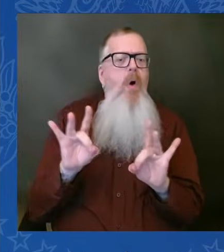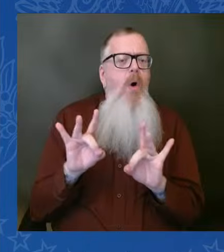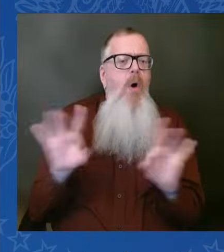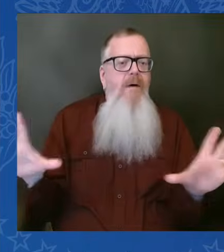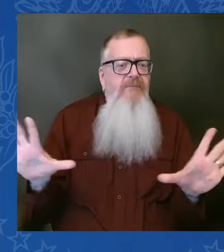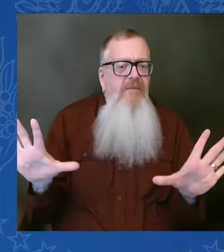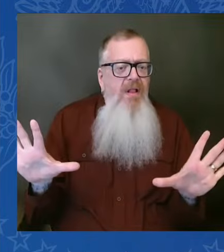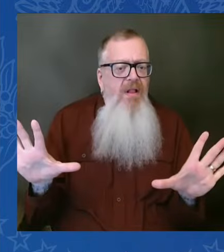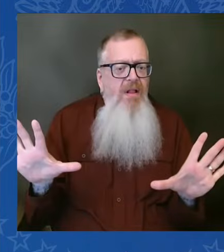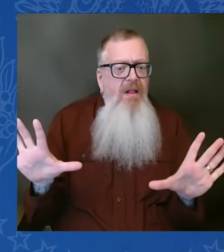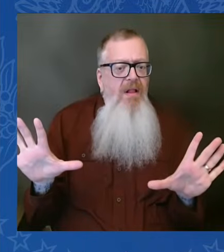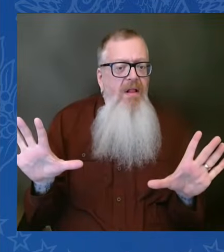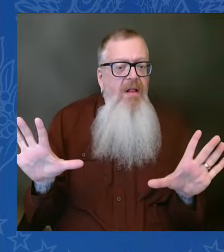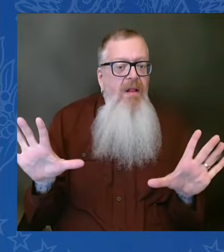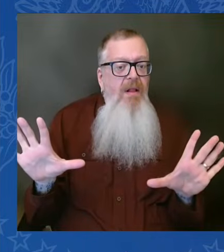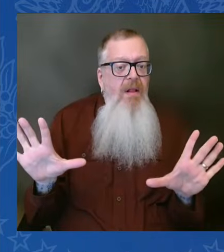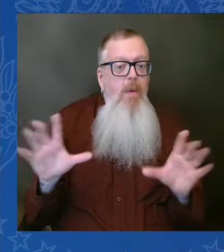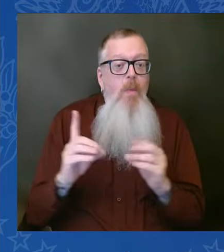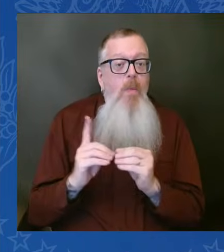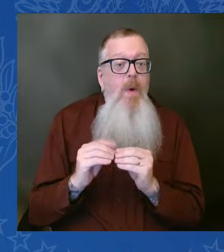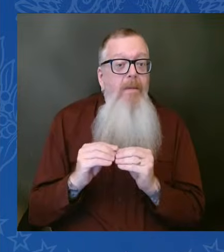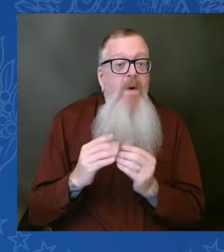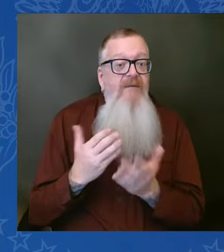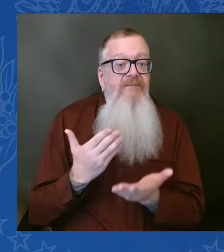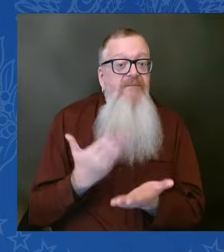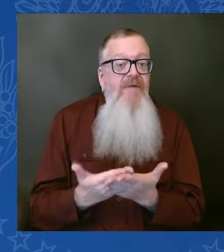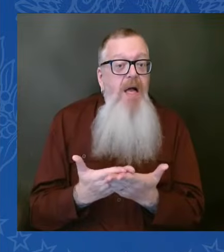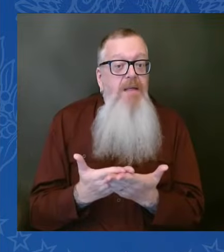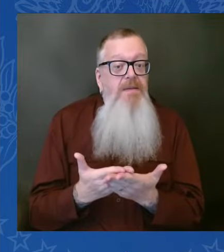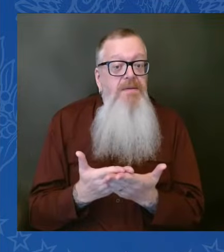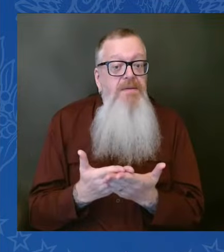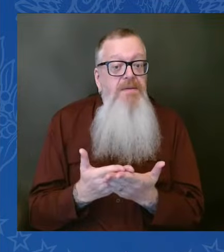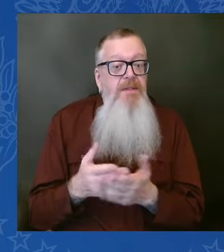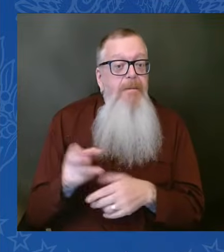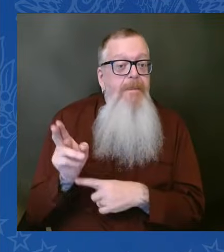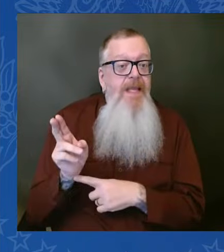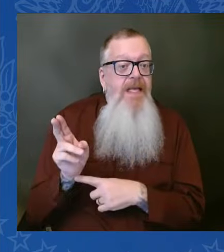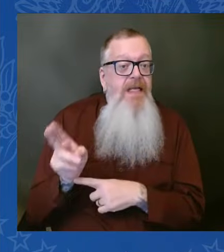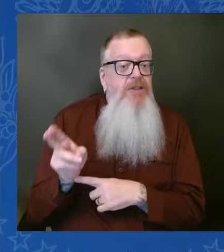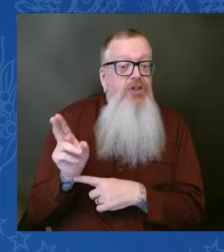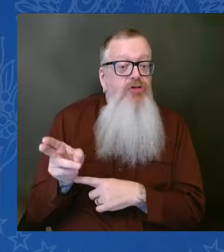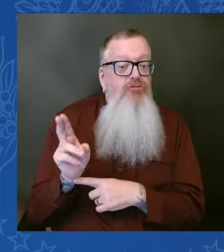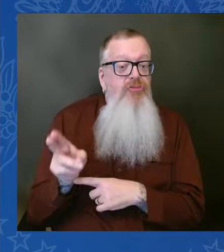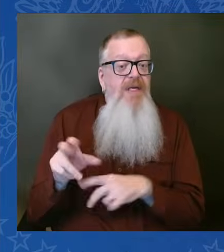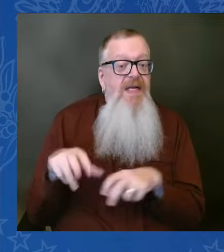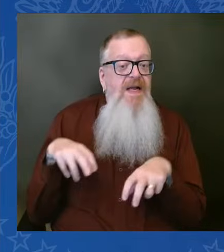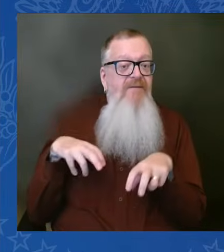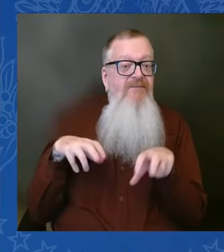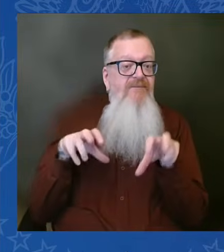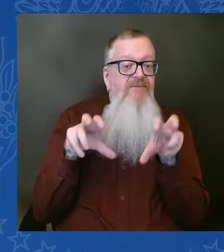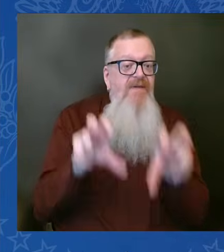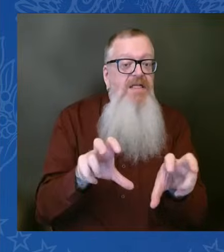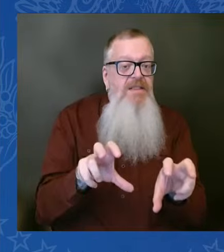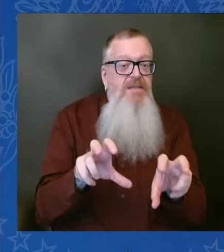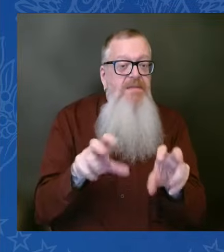In fact, consider one additional fact: The historic investments we’ve made went to more red states than blue states.